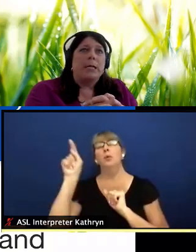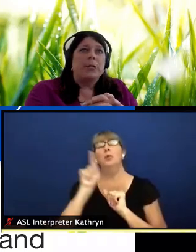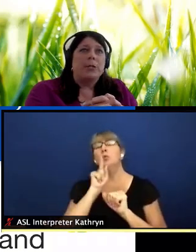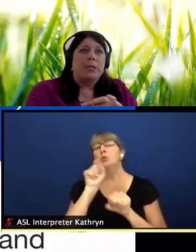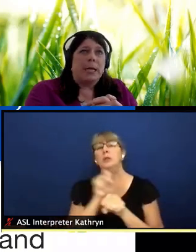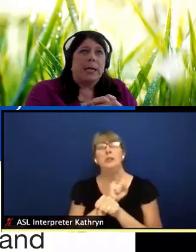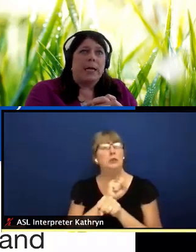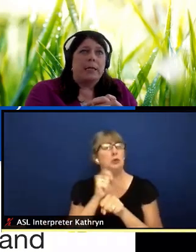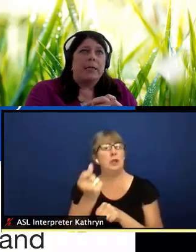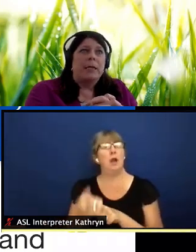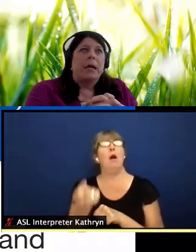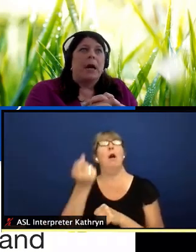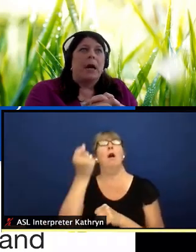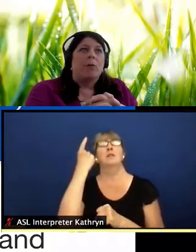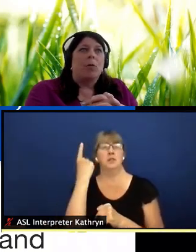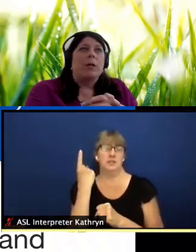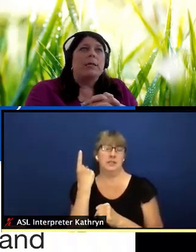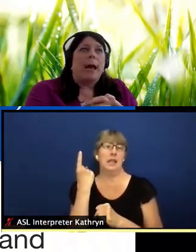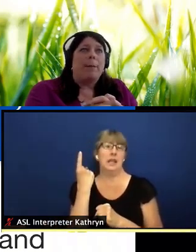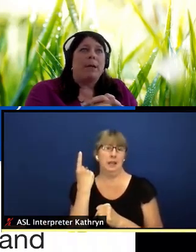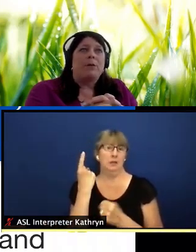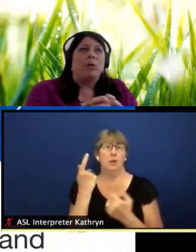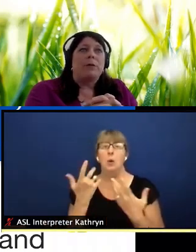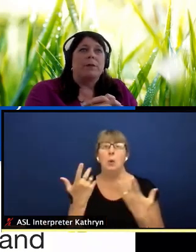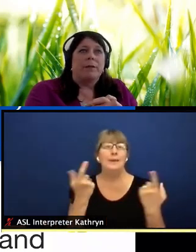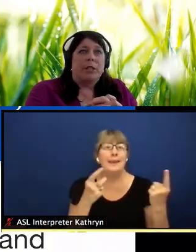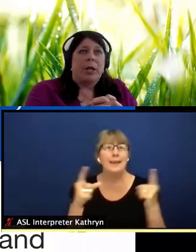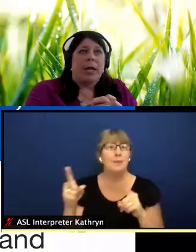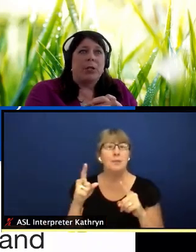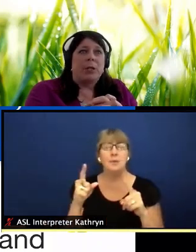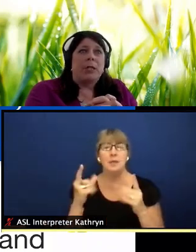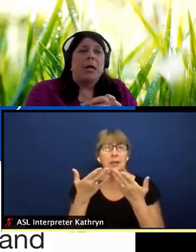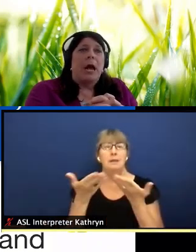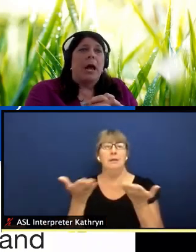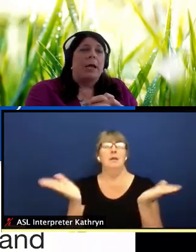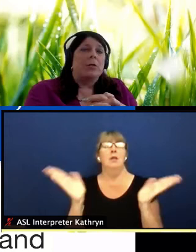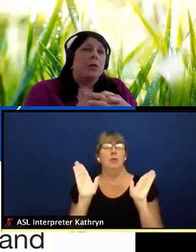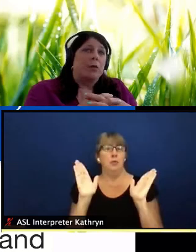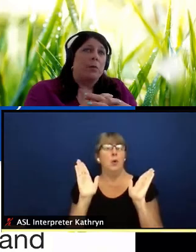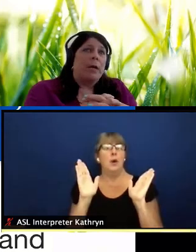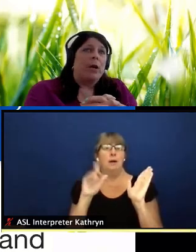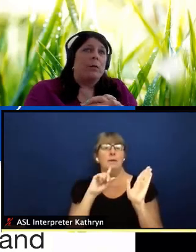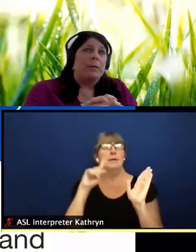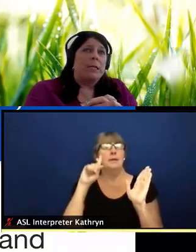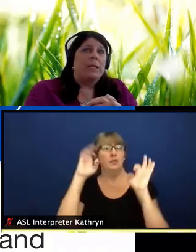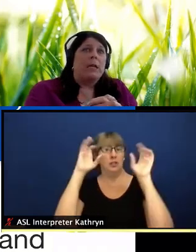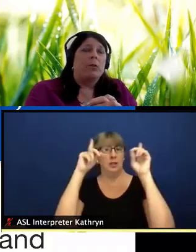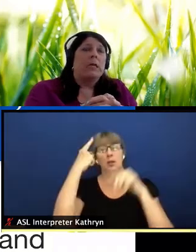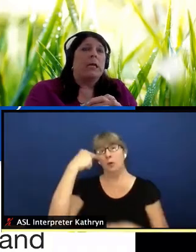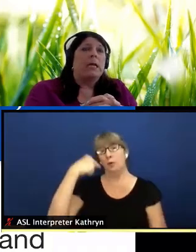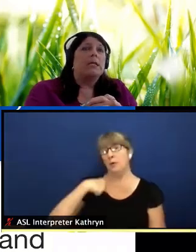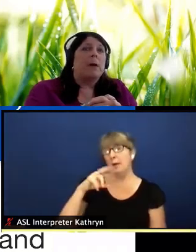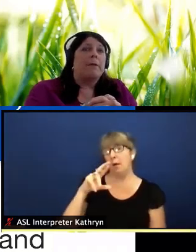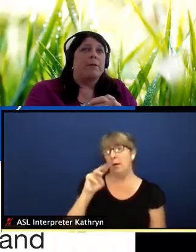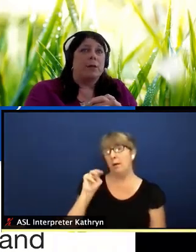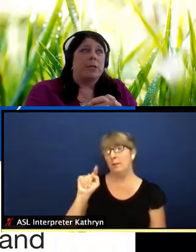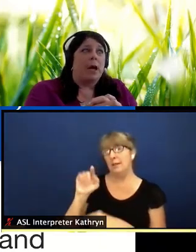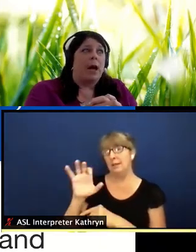understand what is happening in the world deaf of education. And so for me, RMTC-D/HH really is my first stop.